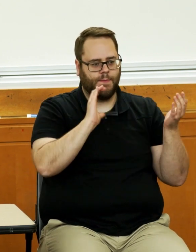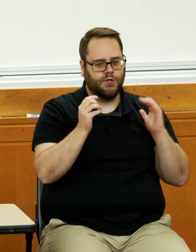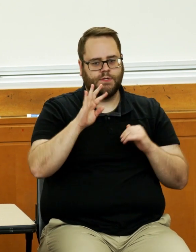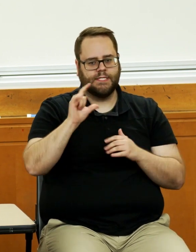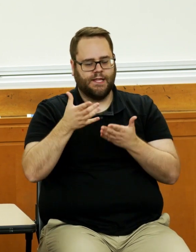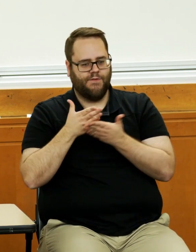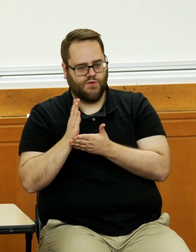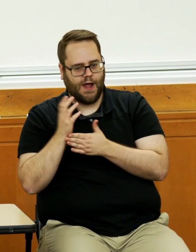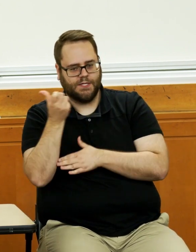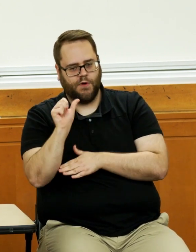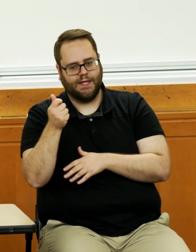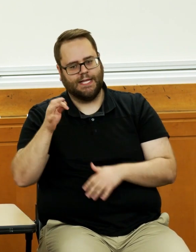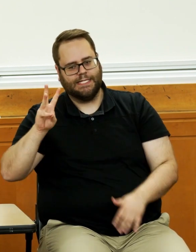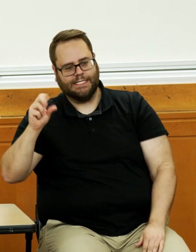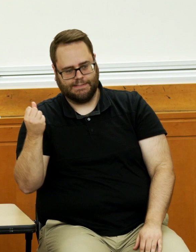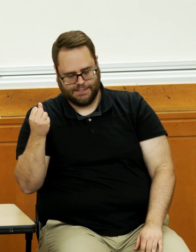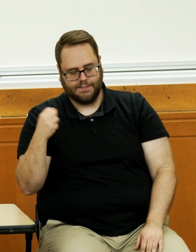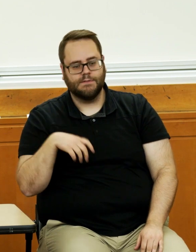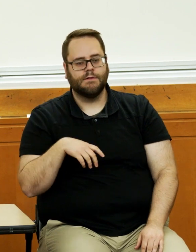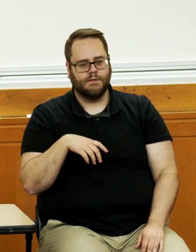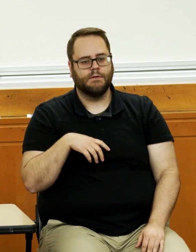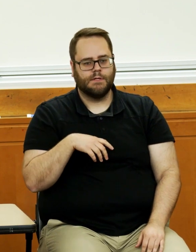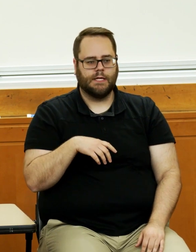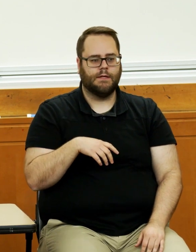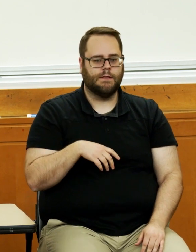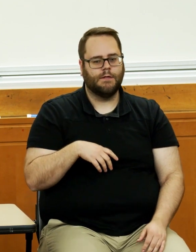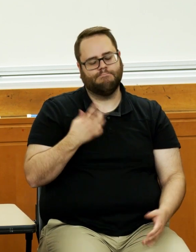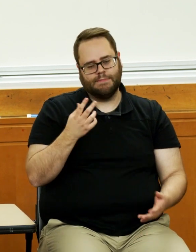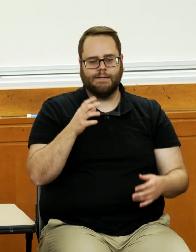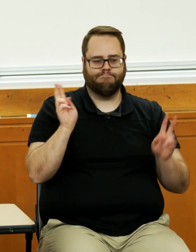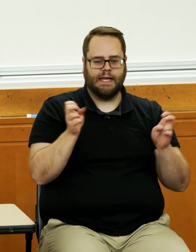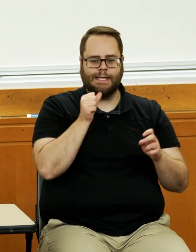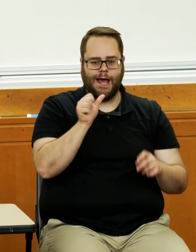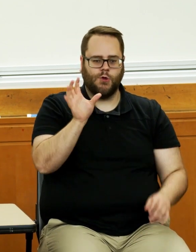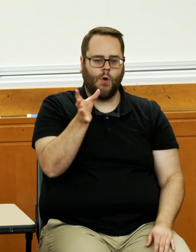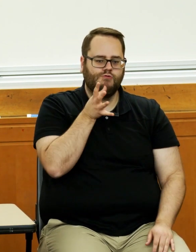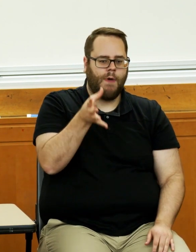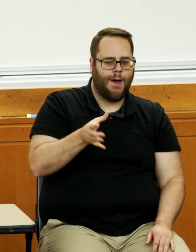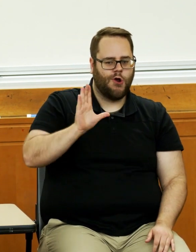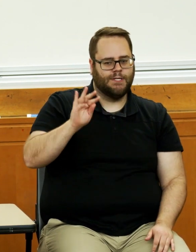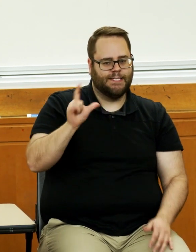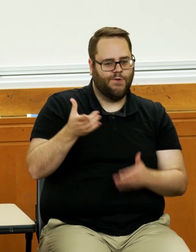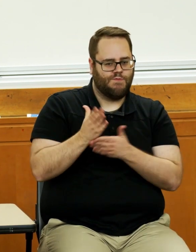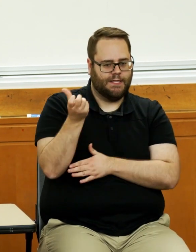movement of the 1960s, AKA Not-Your-Grandmama’s Civil Rights Movement. I often read excerpts